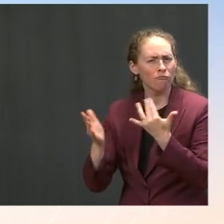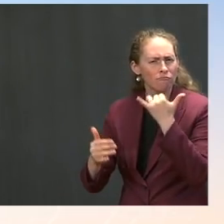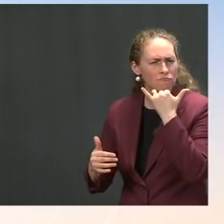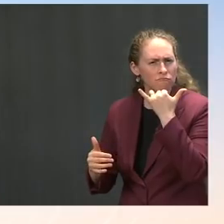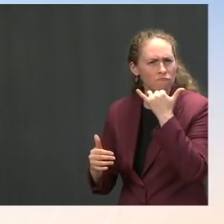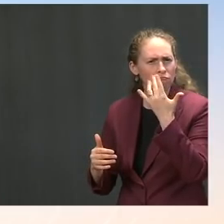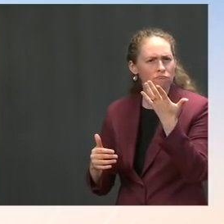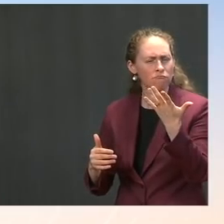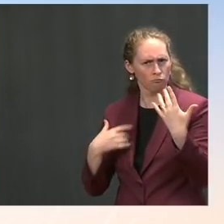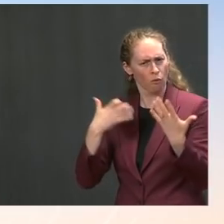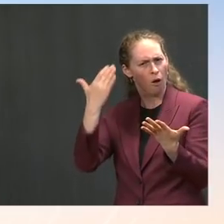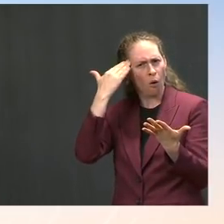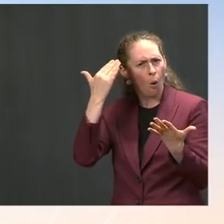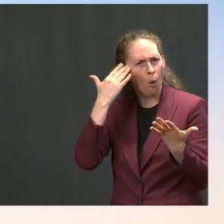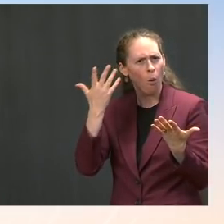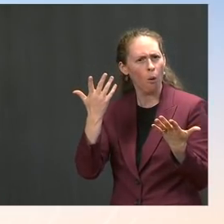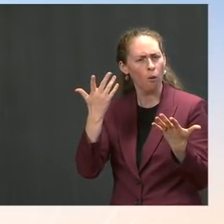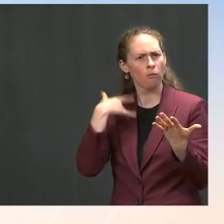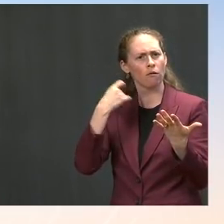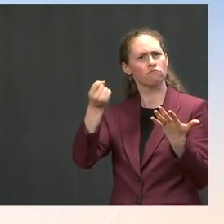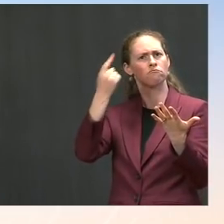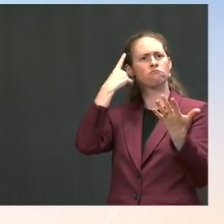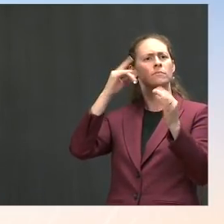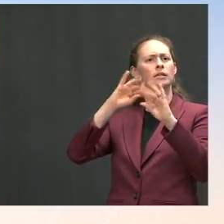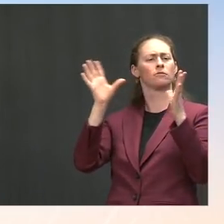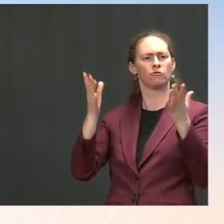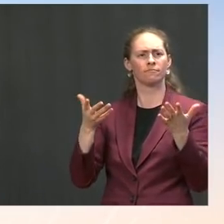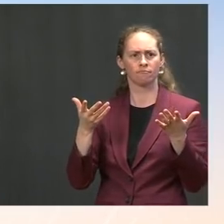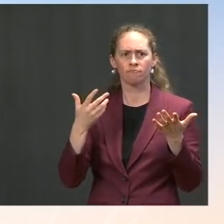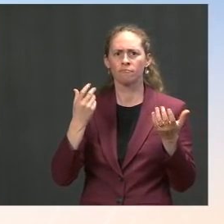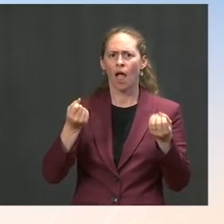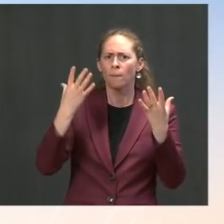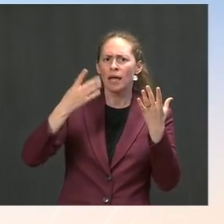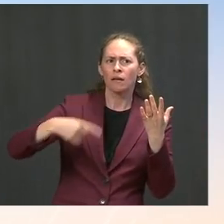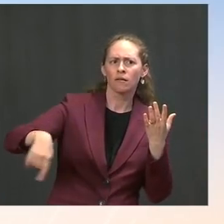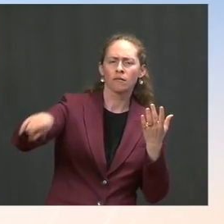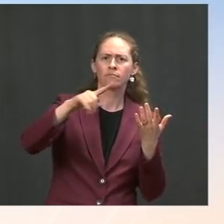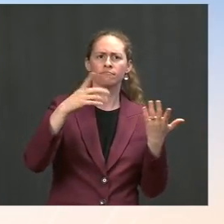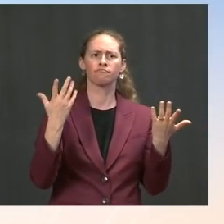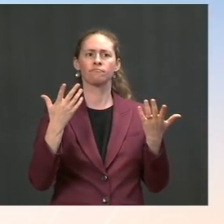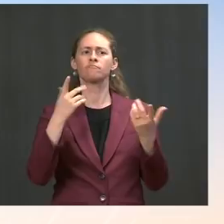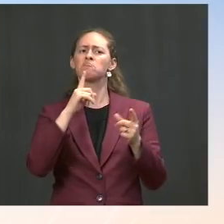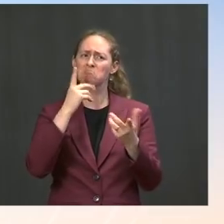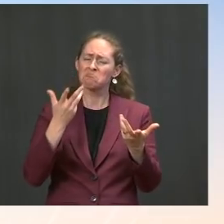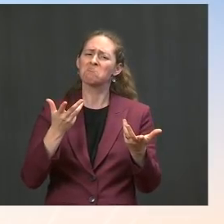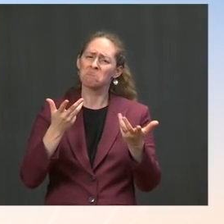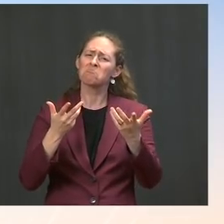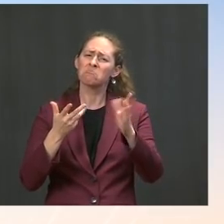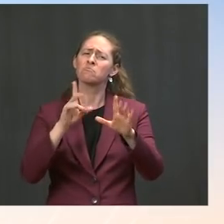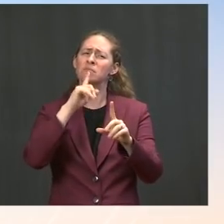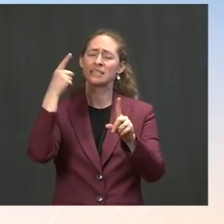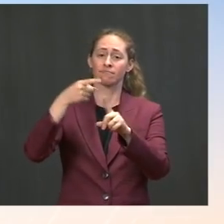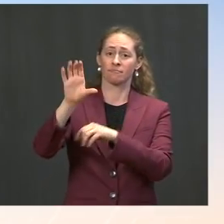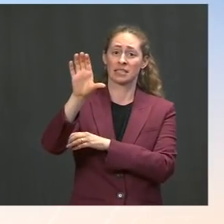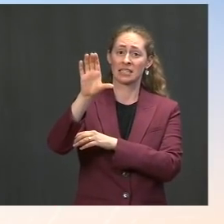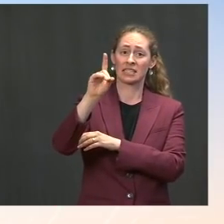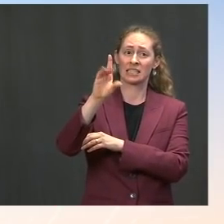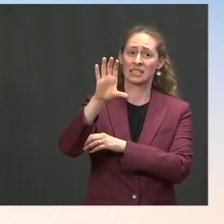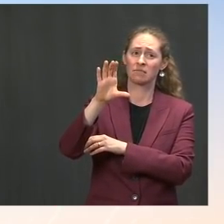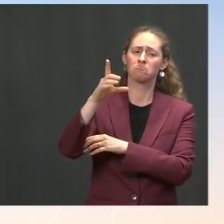having a better understanding of how breakthrough cases work here in the White House. Ms. Psaki: Well, first, there are -- the CDC tracks -- and let me give you this information, too: